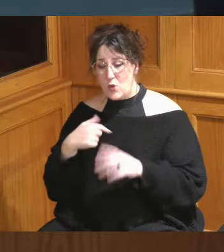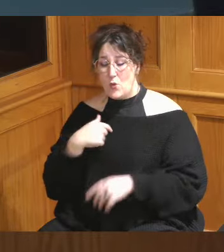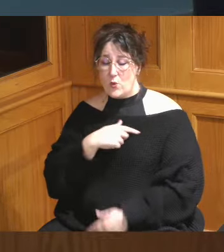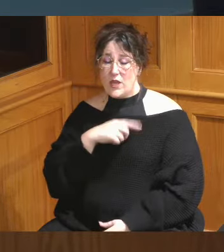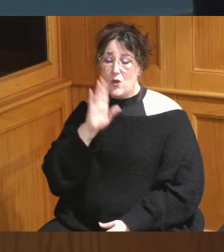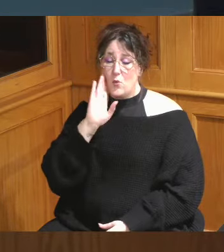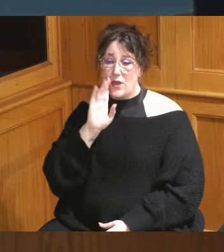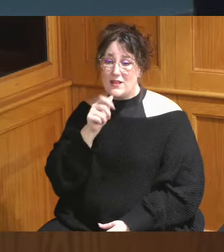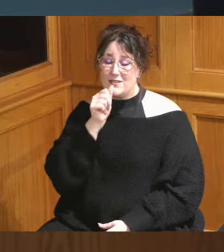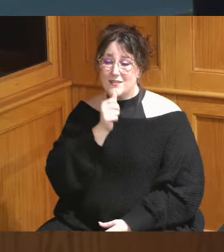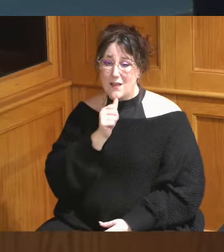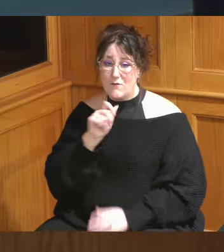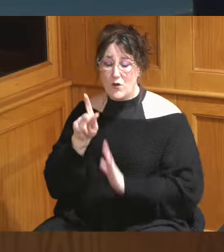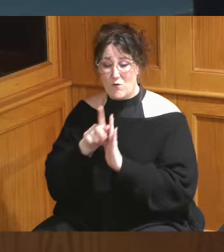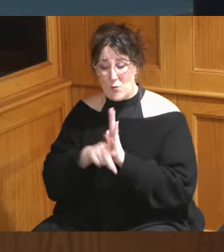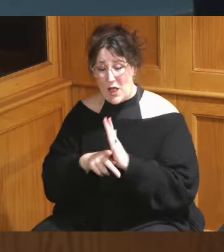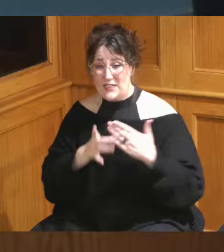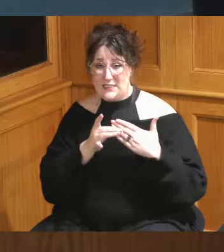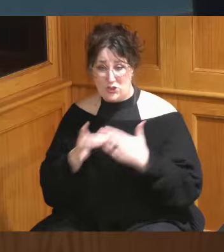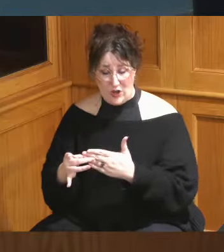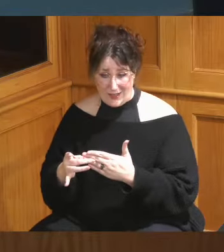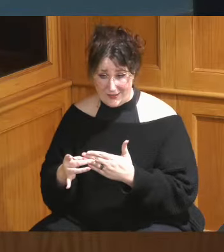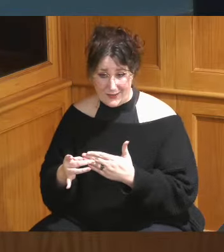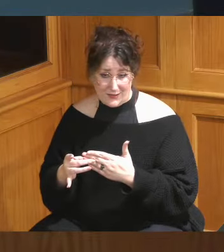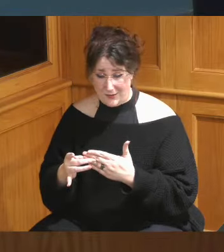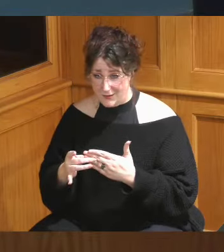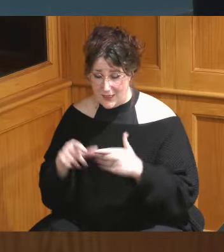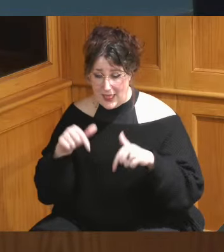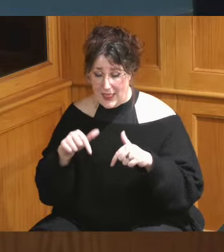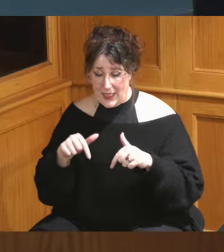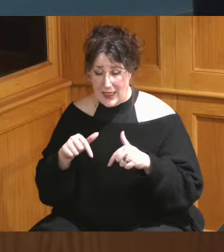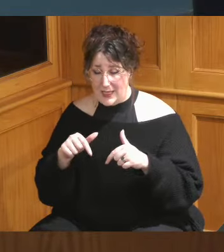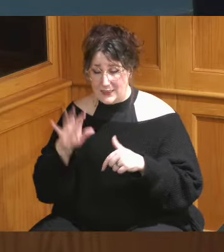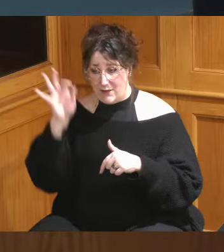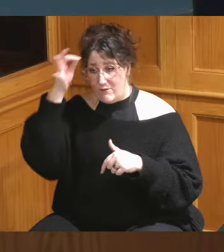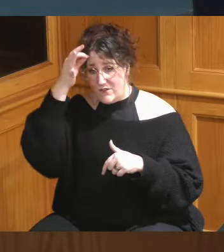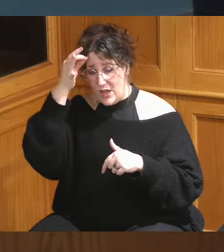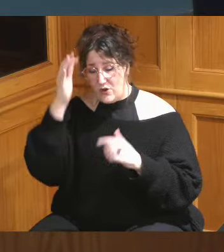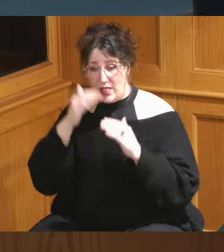policy directives of this Administration at the federal level regarding SNAP. We are going to have